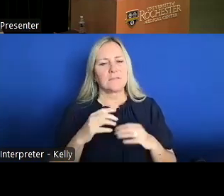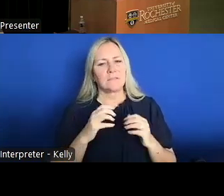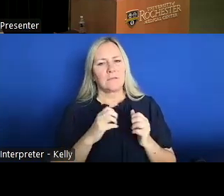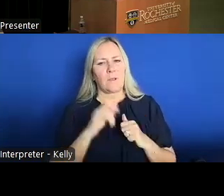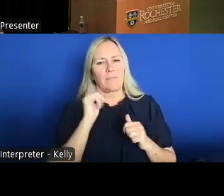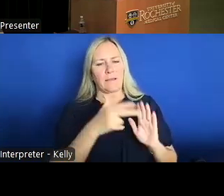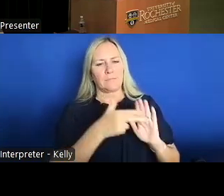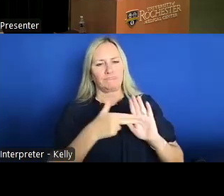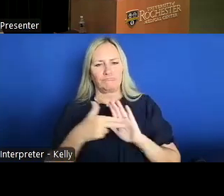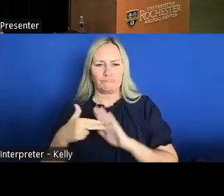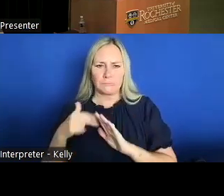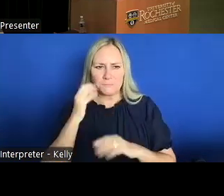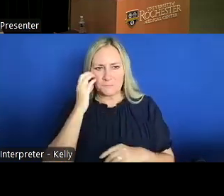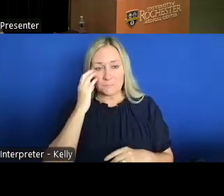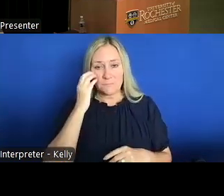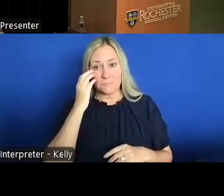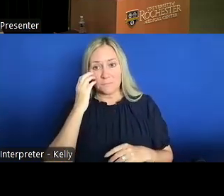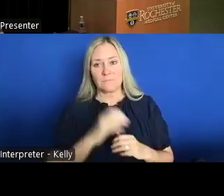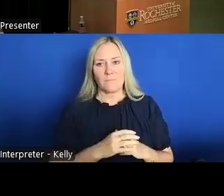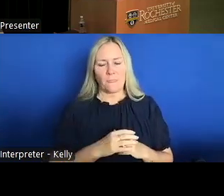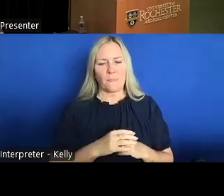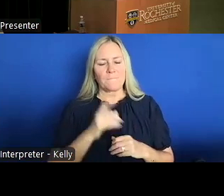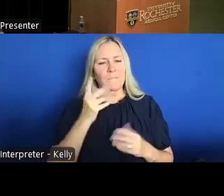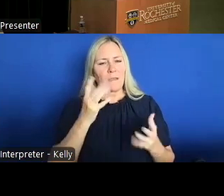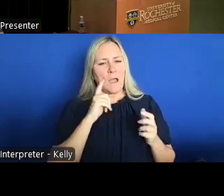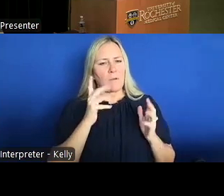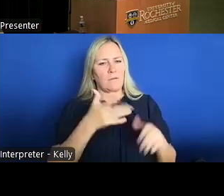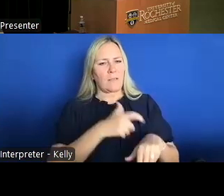and I won't go into it now because I want to leave a little bit of time for for some questions and